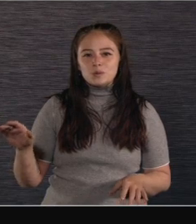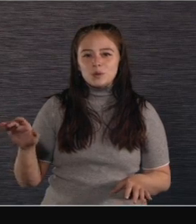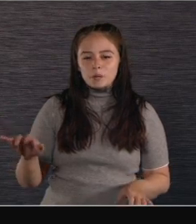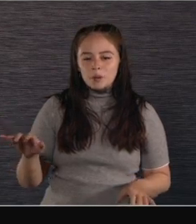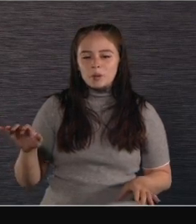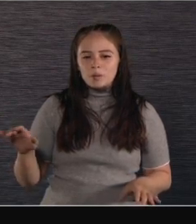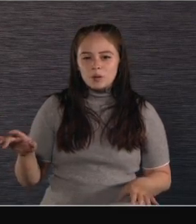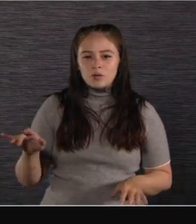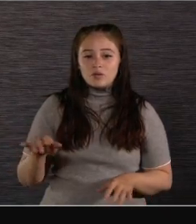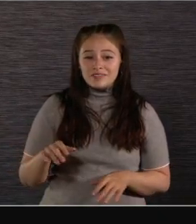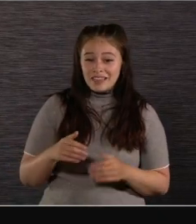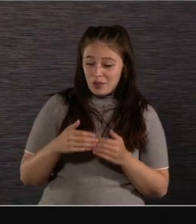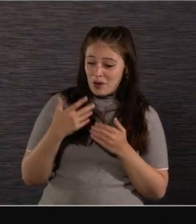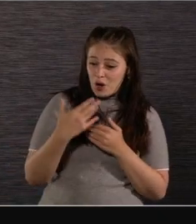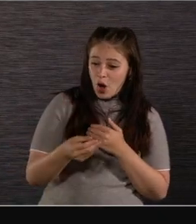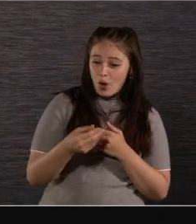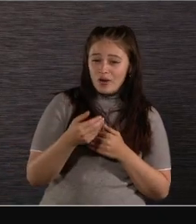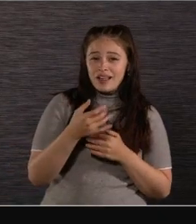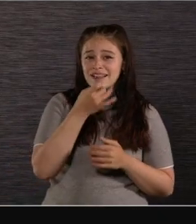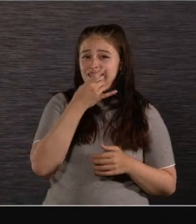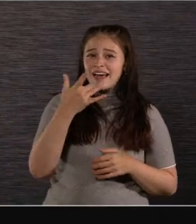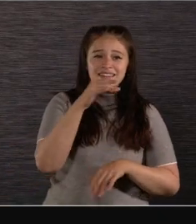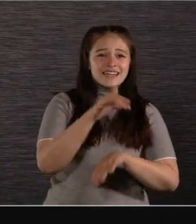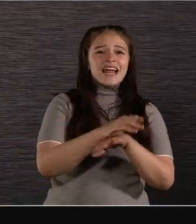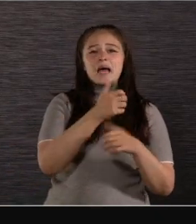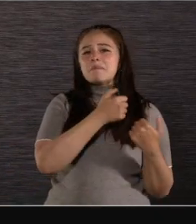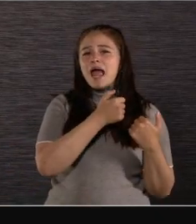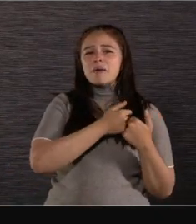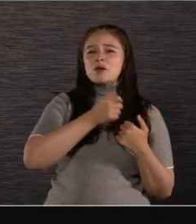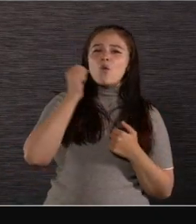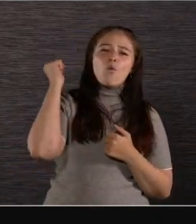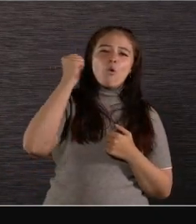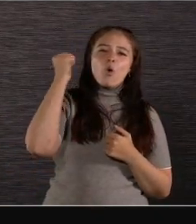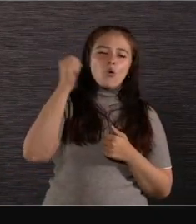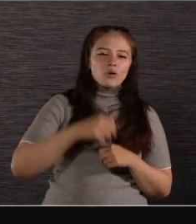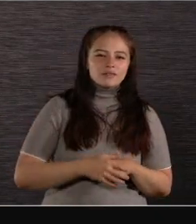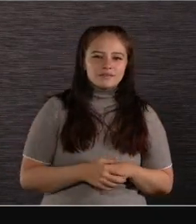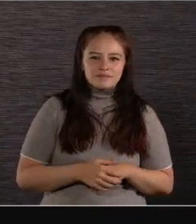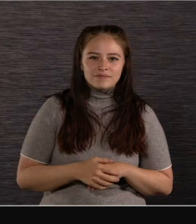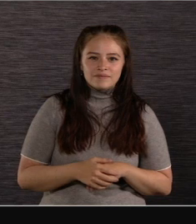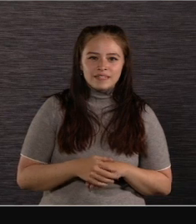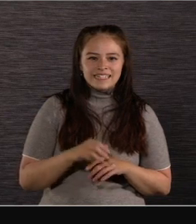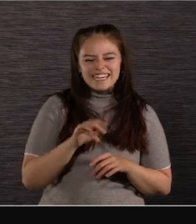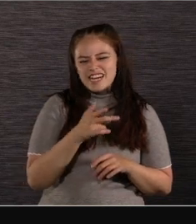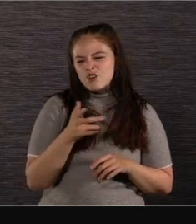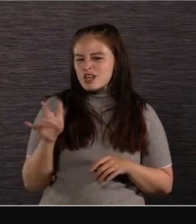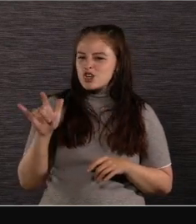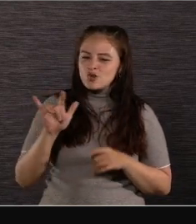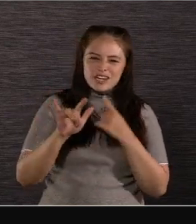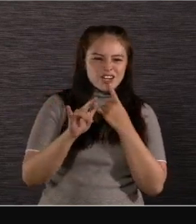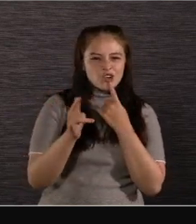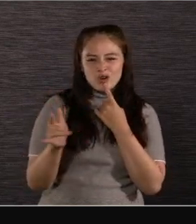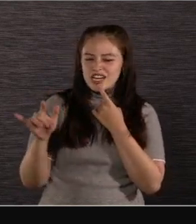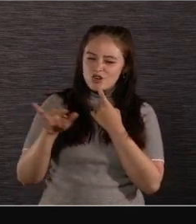There we go! Light the Night baby! Woo! (airplane noises)